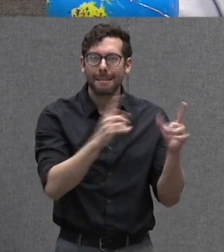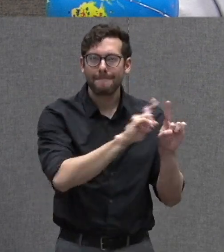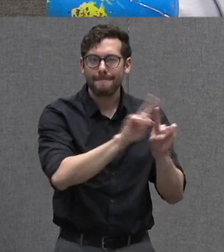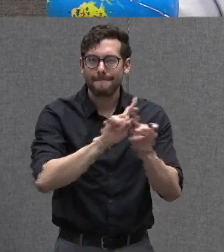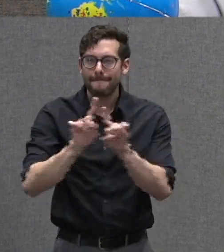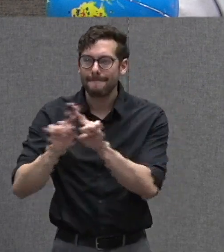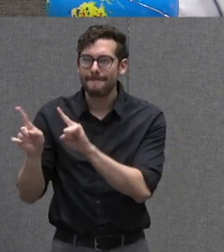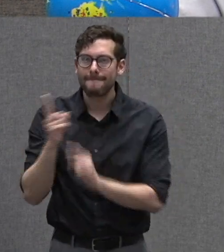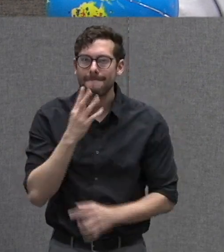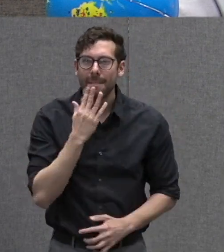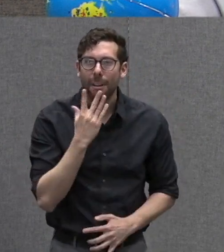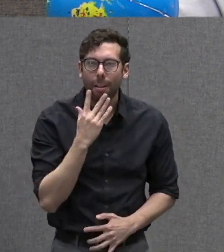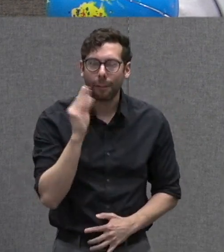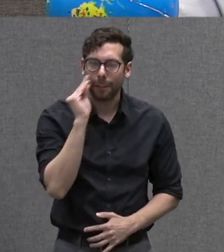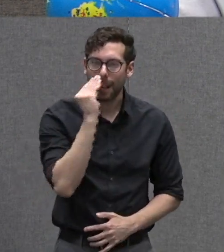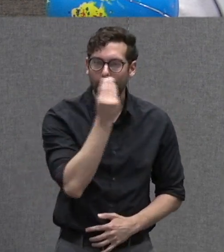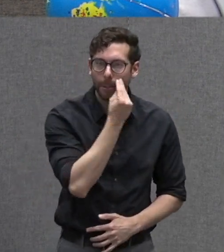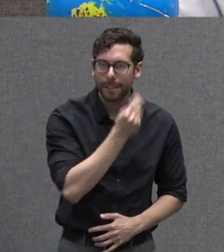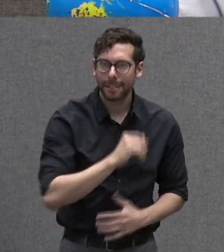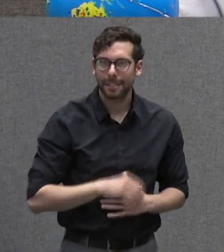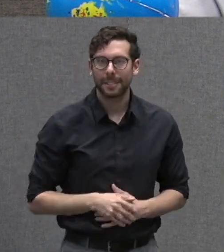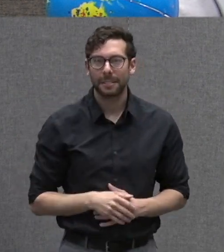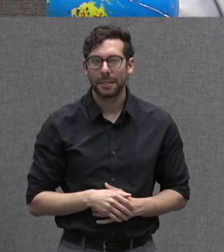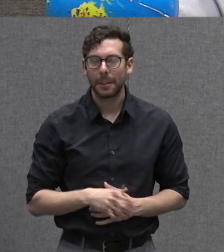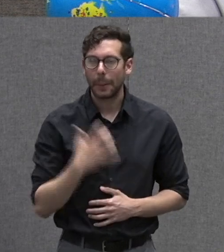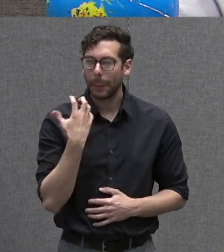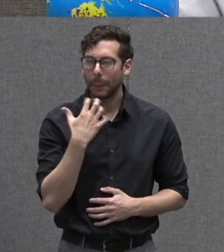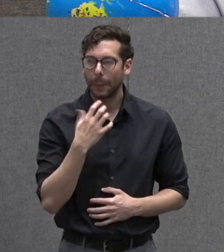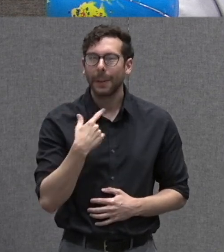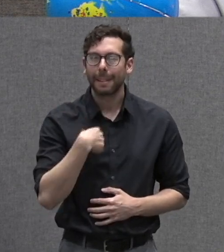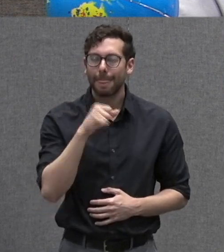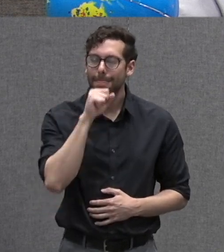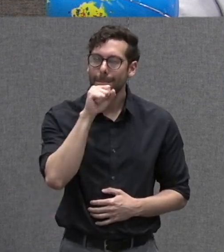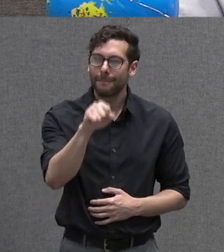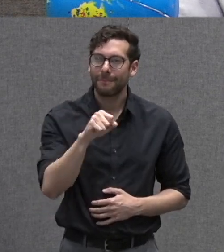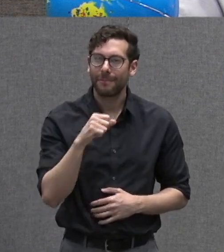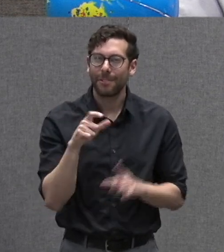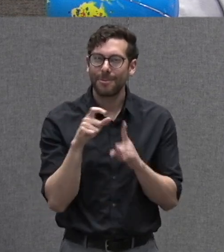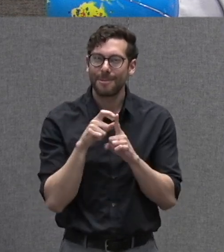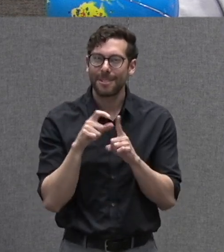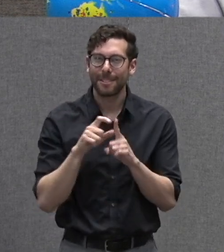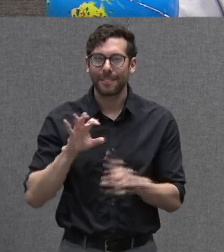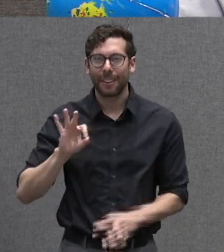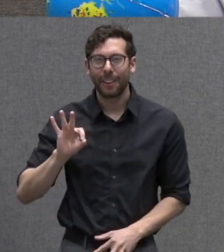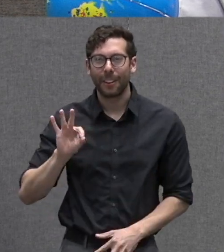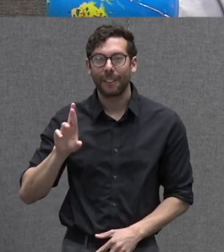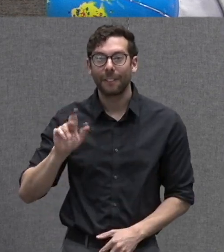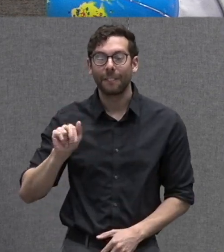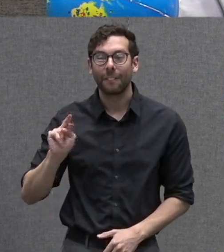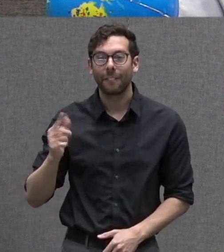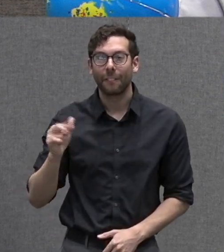and I do like that word fragrant. I wonder if you could use that word with somebody at your house and surprise them,